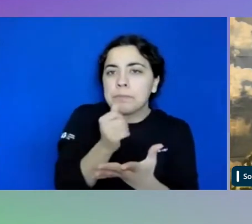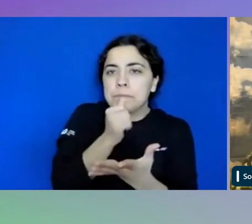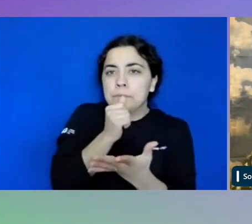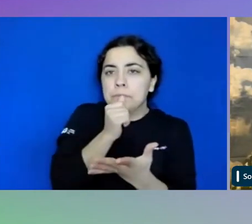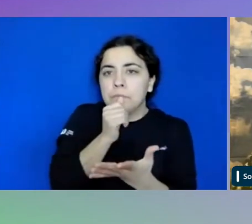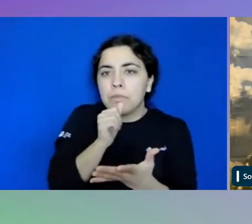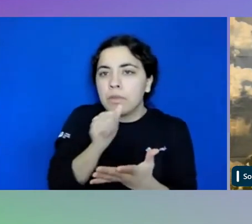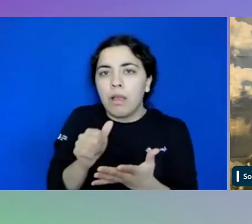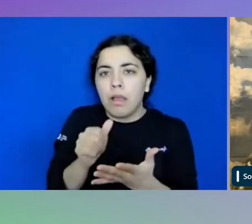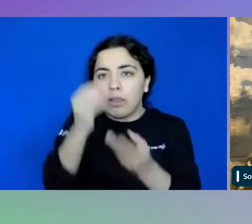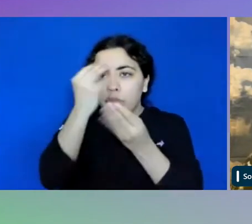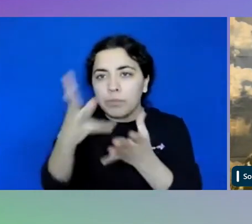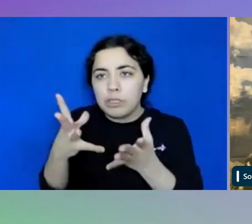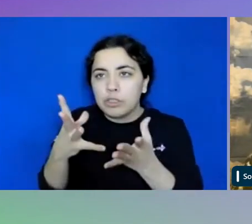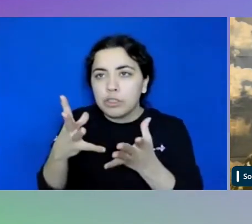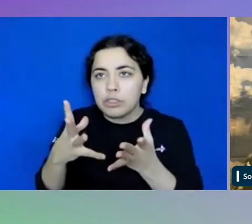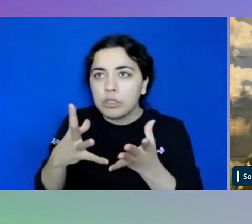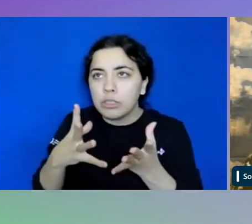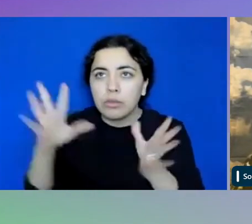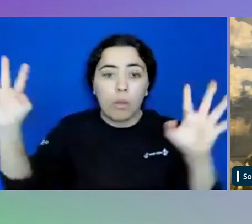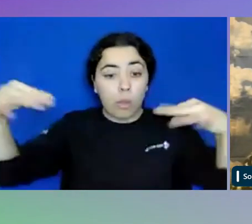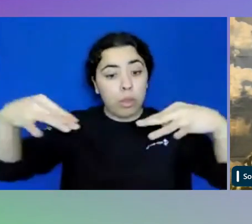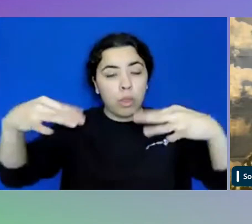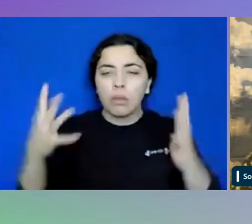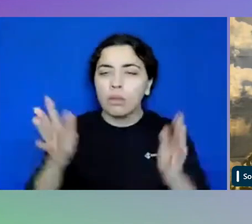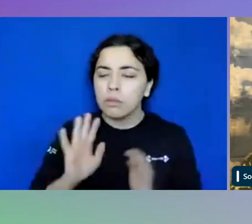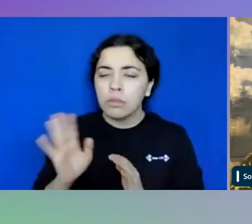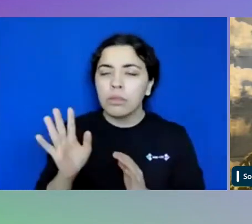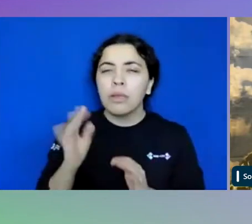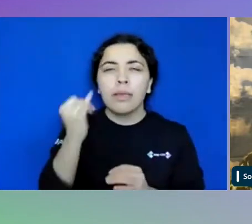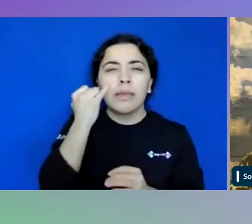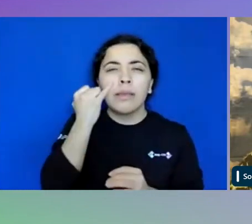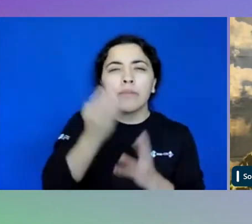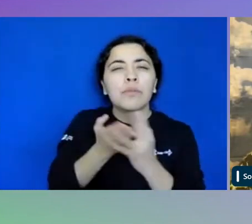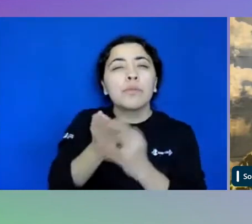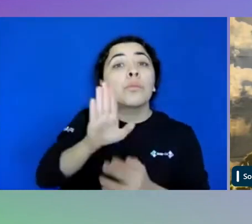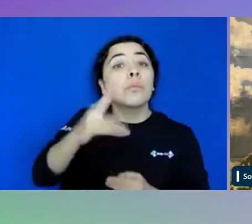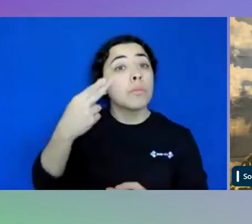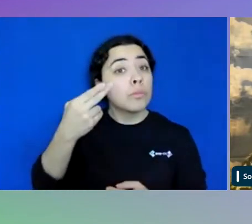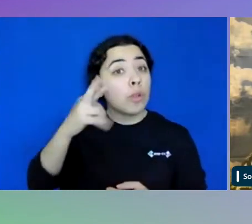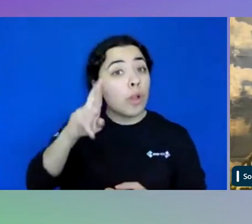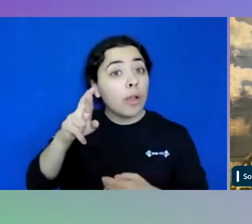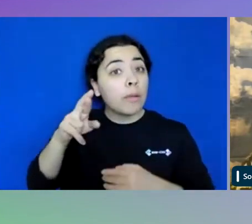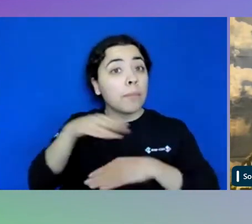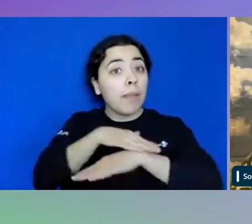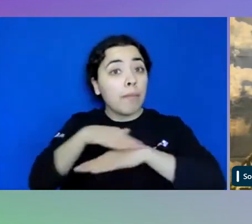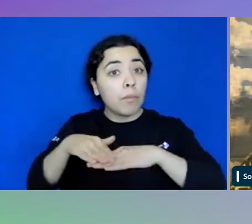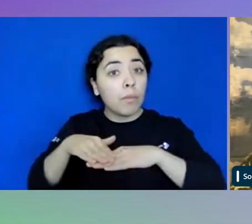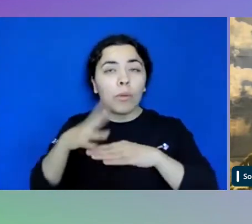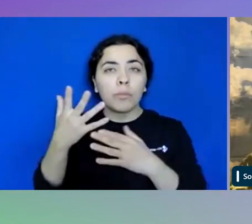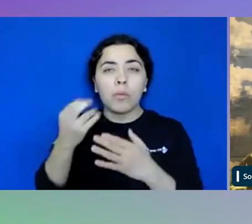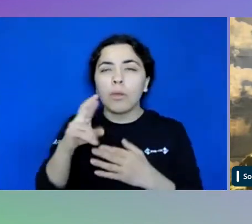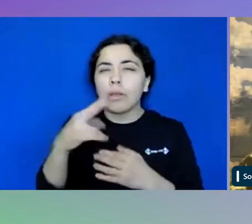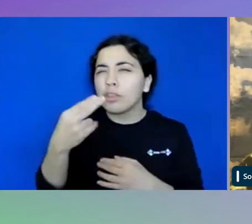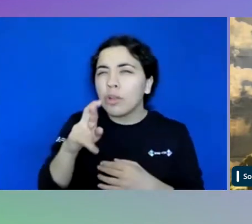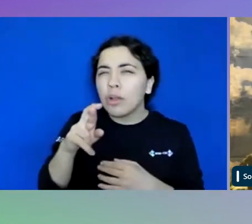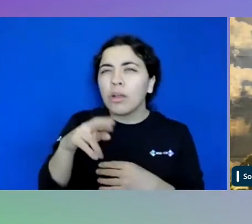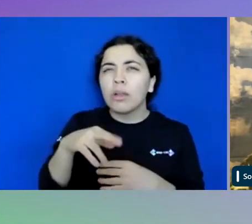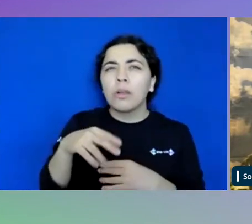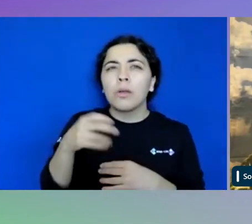collecting it through to say, like, uh, your HR platform, uh, or through human resources or